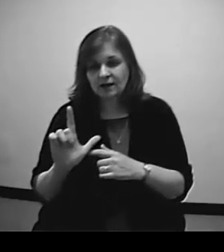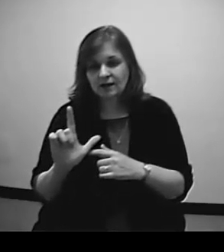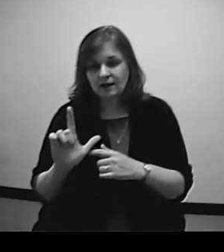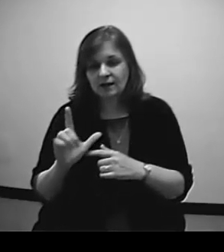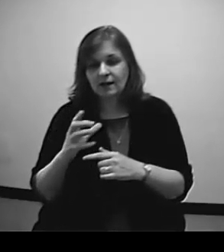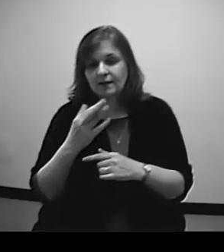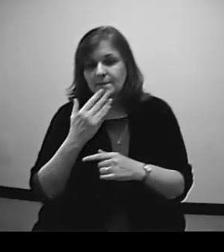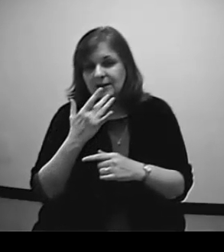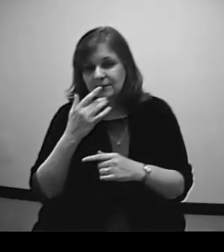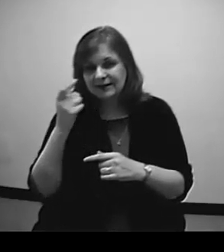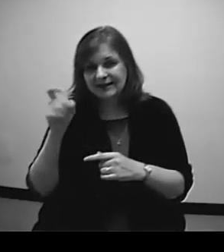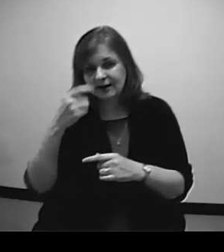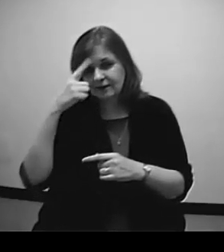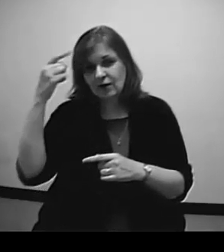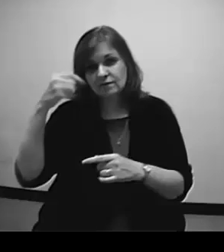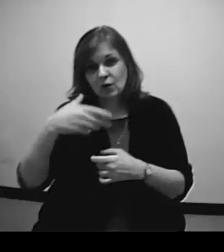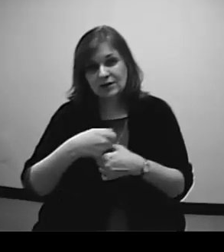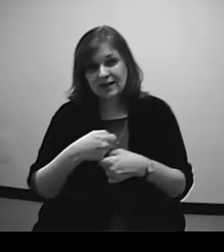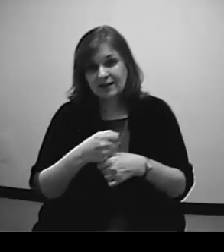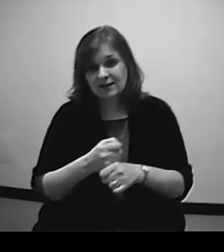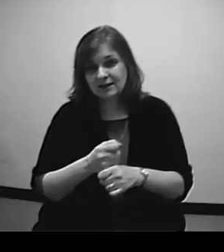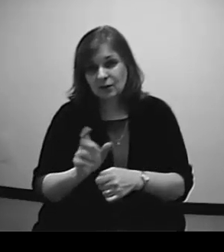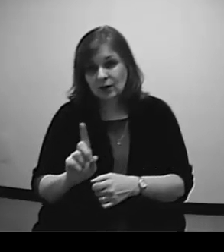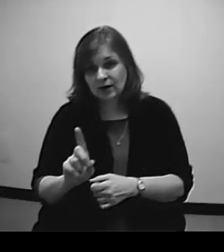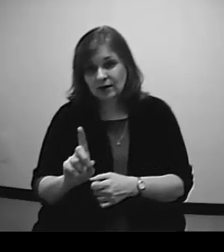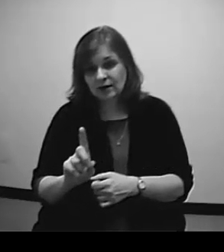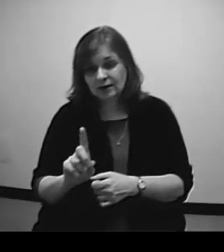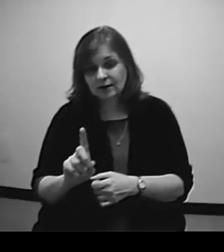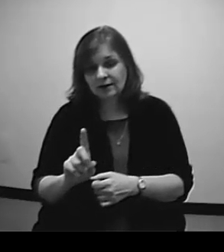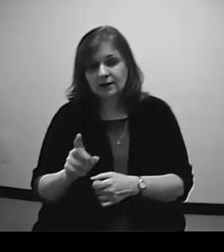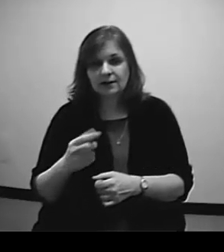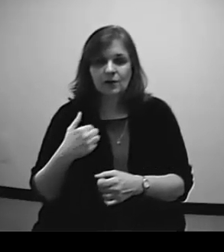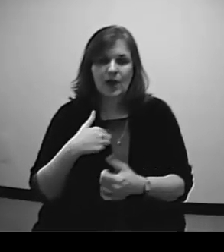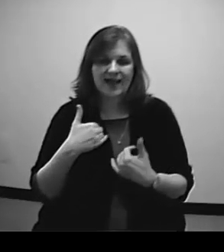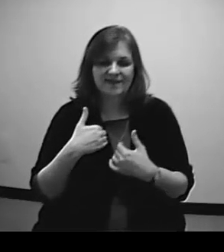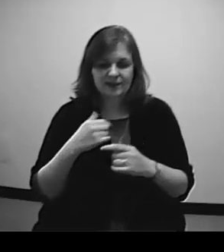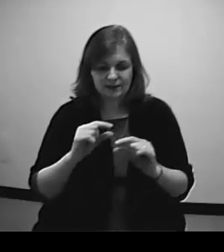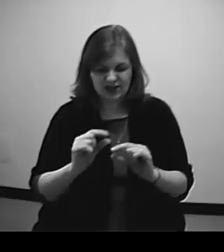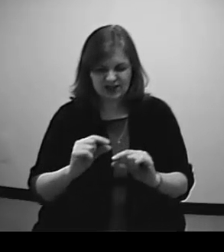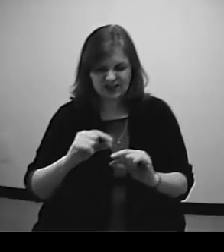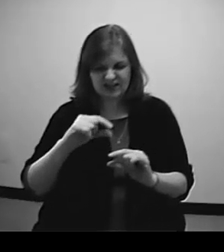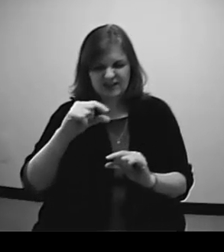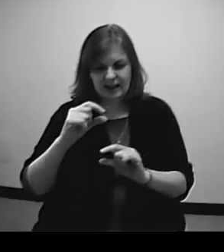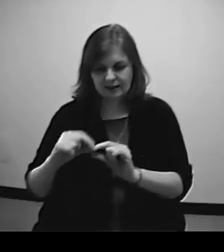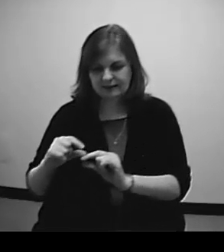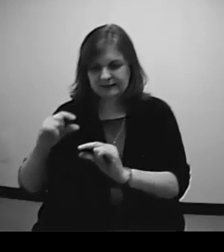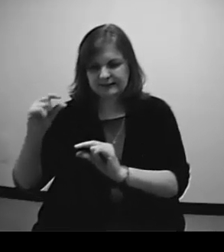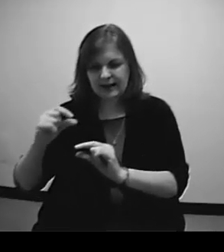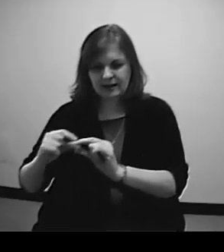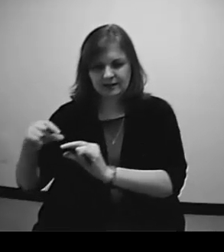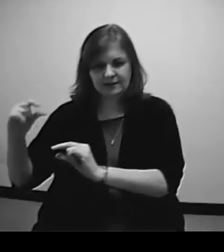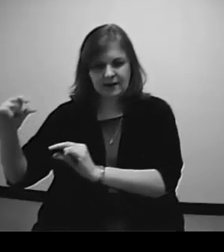Or photosynthetic pigments needed for photosynthesis?? we have all of the stacks